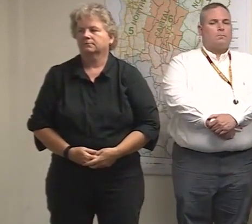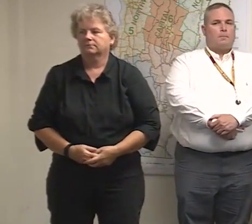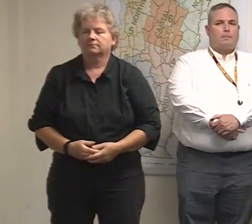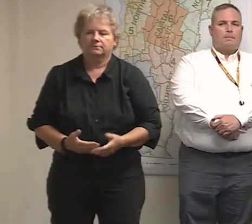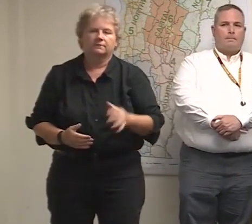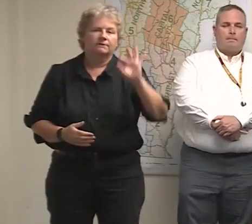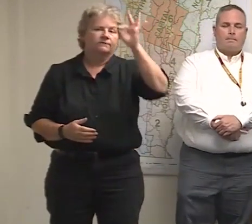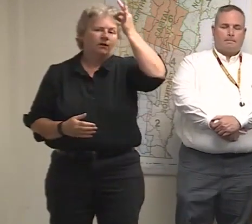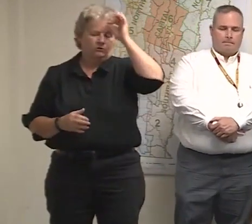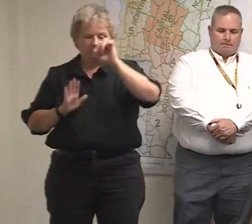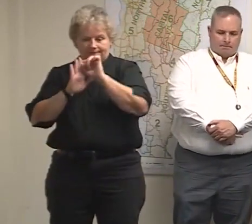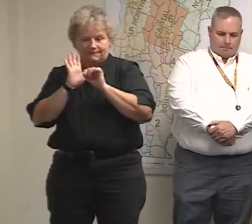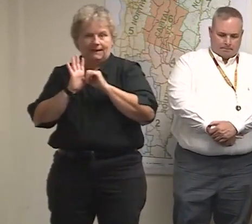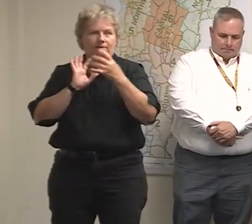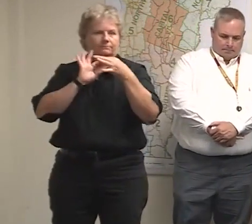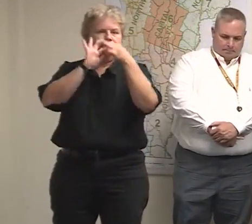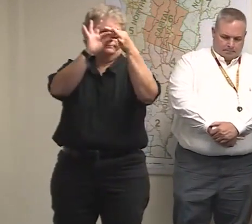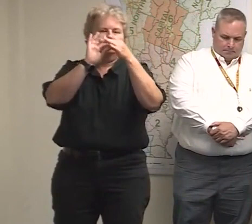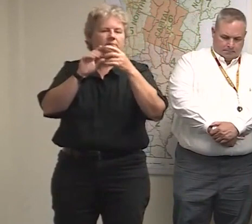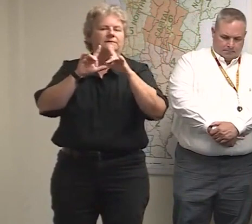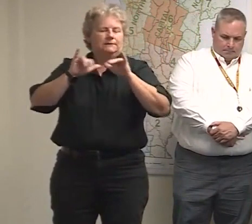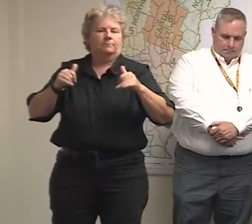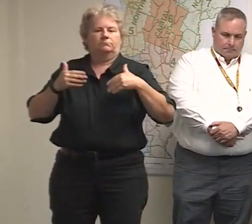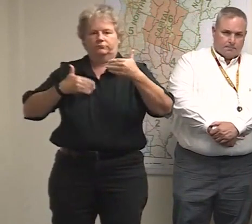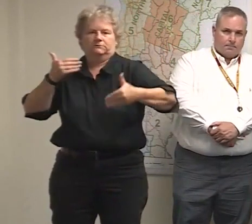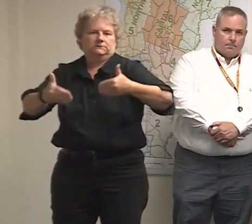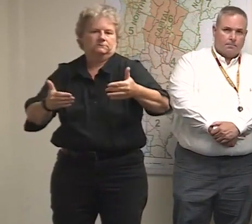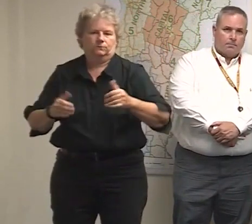AND THAT’S WHY, AGAIN, SHE CAME SHE CAME UP ON QUICK NOTICE.